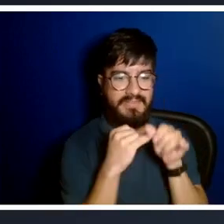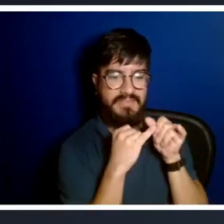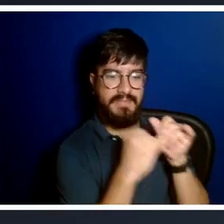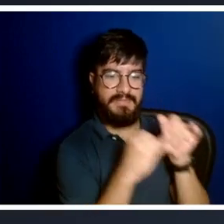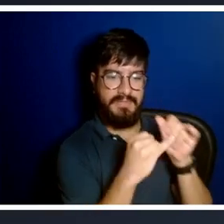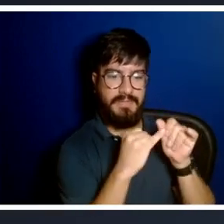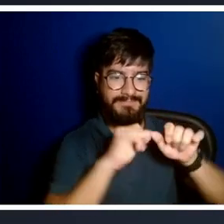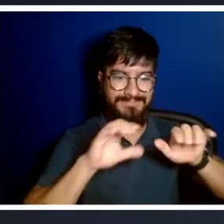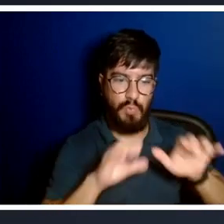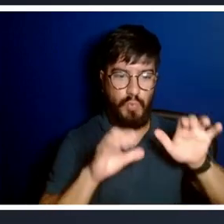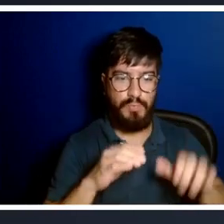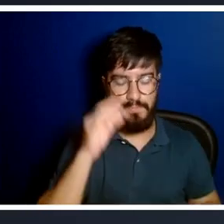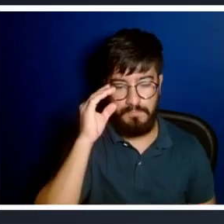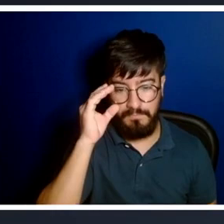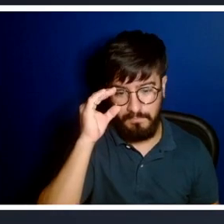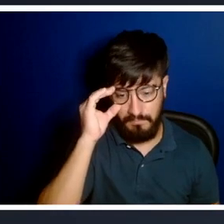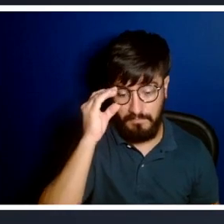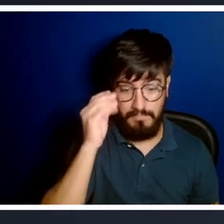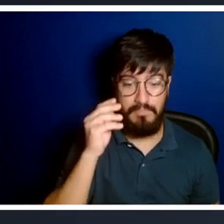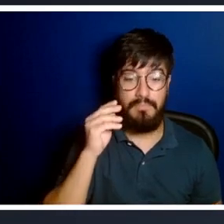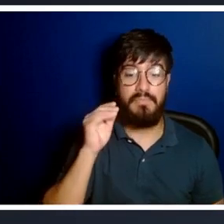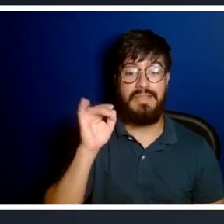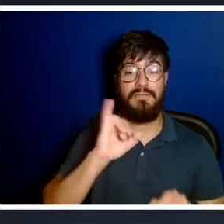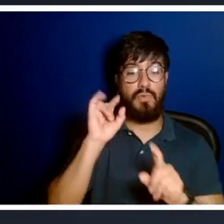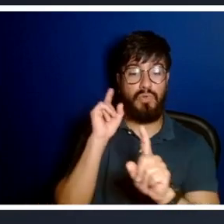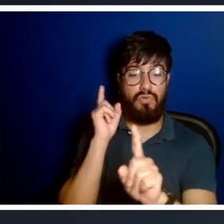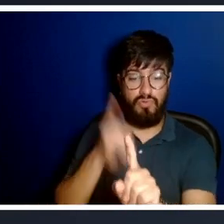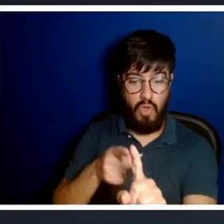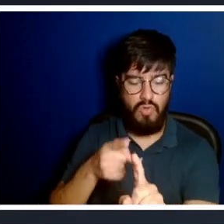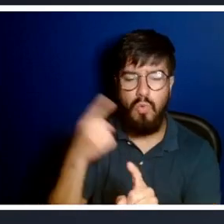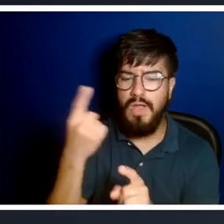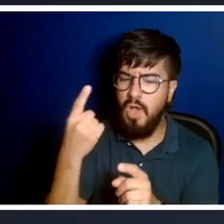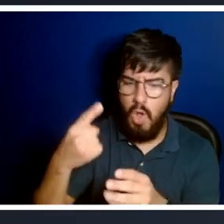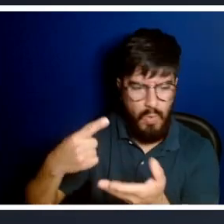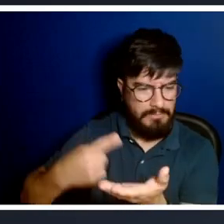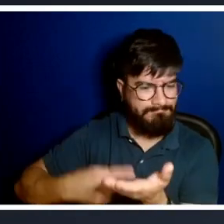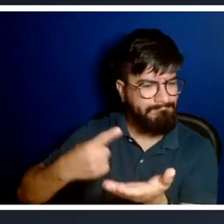because we always include vocabulary in our Young Portrait Explorers programs. In this case, we want